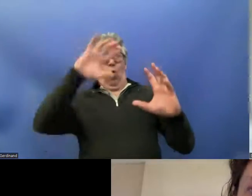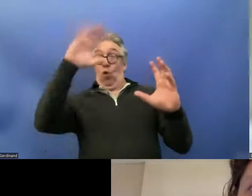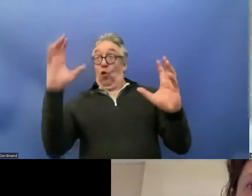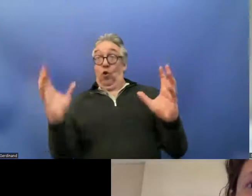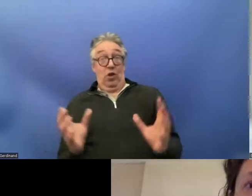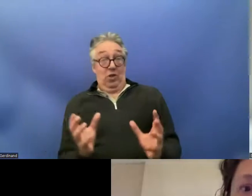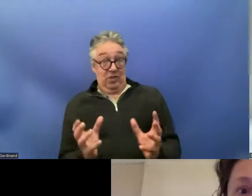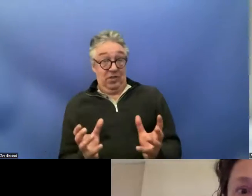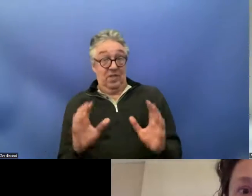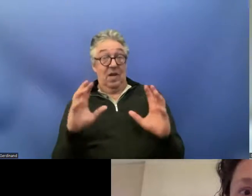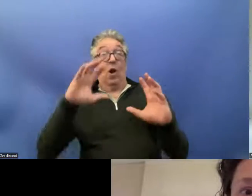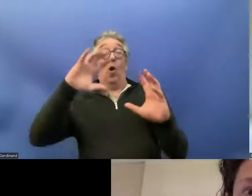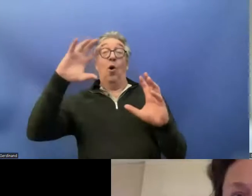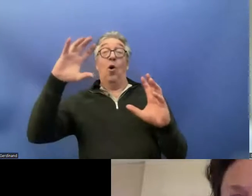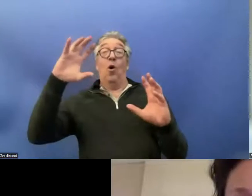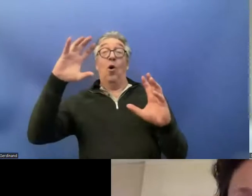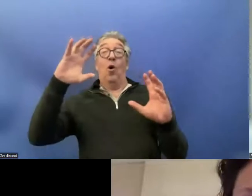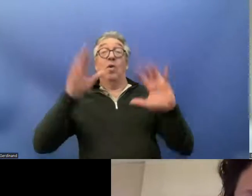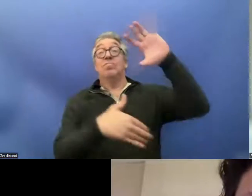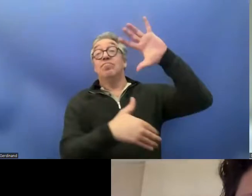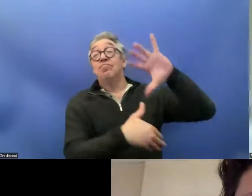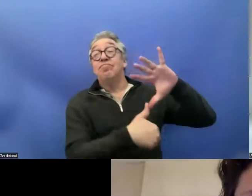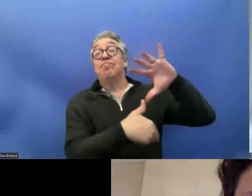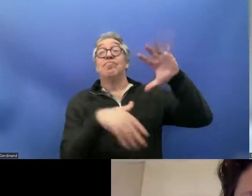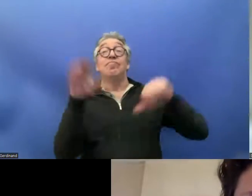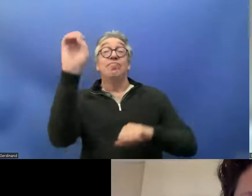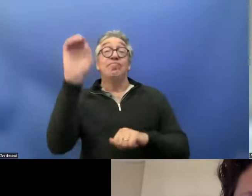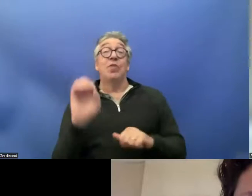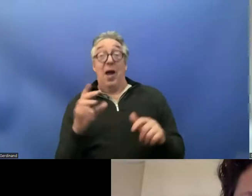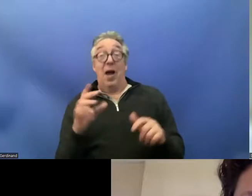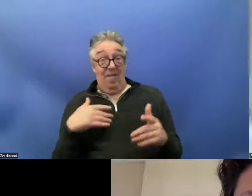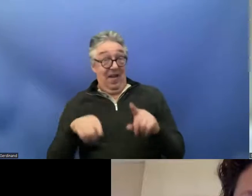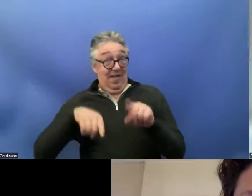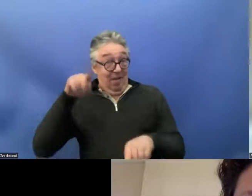Especially as it relates to people with disabilities?